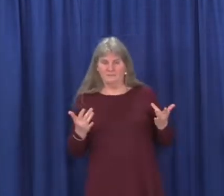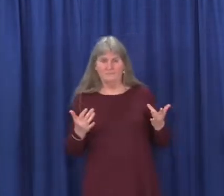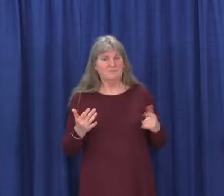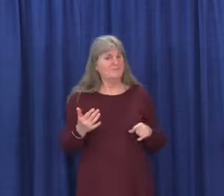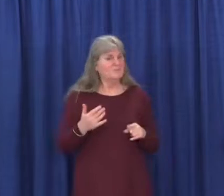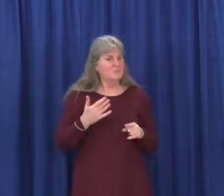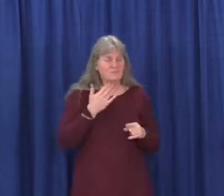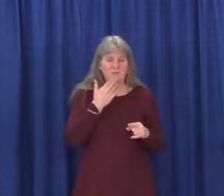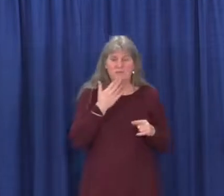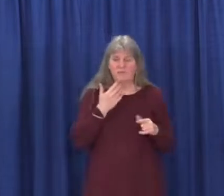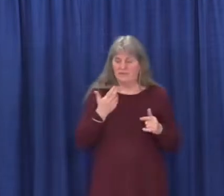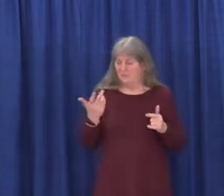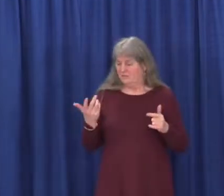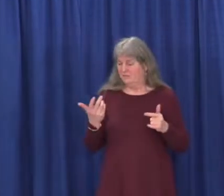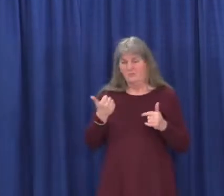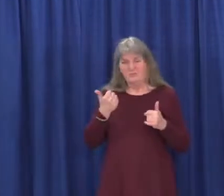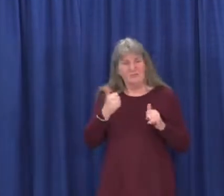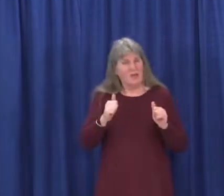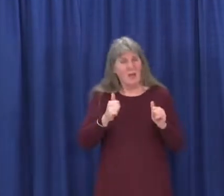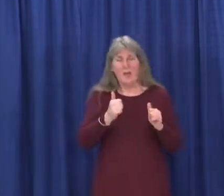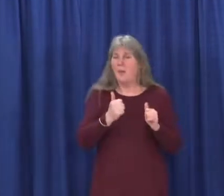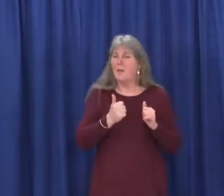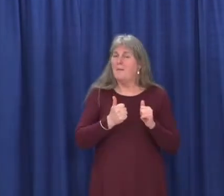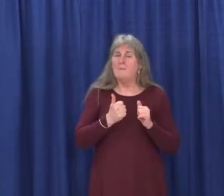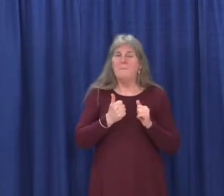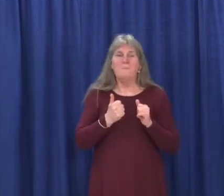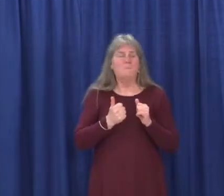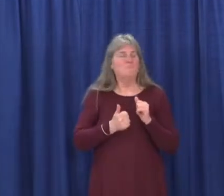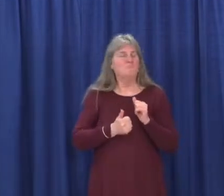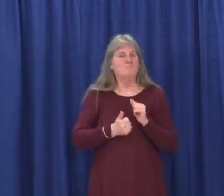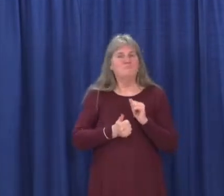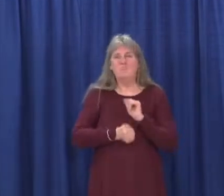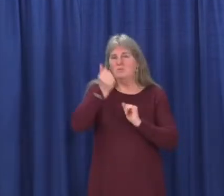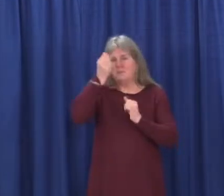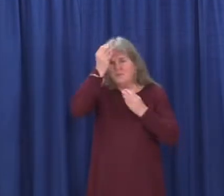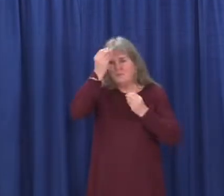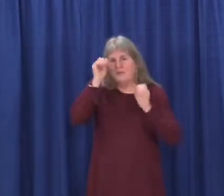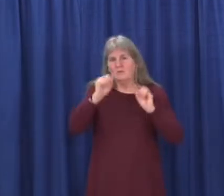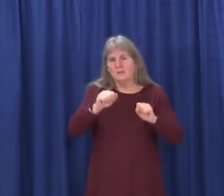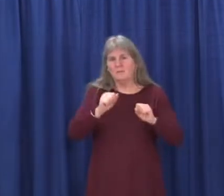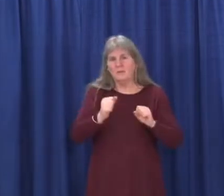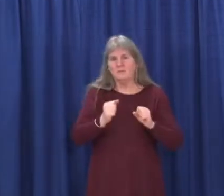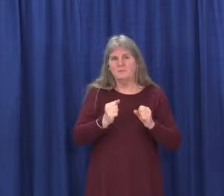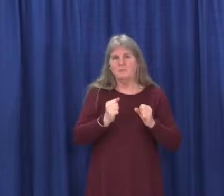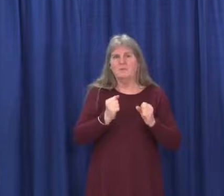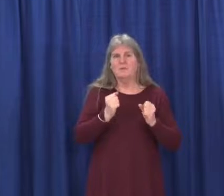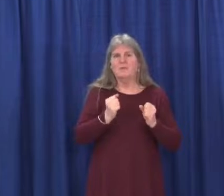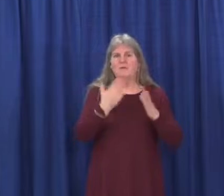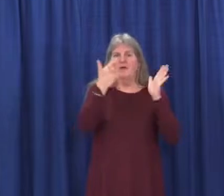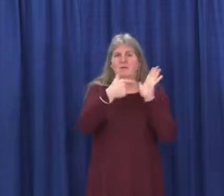effort to make as much data available online for people, as possible. We put some more-- some more